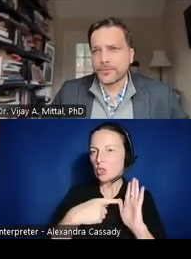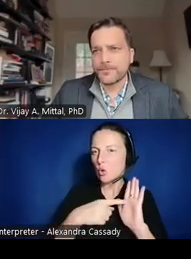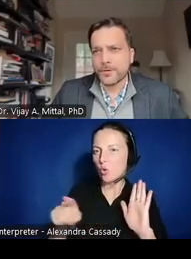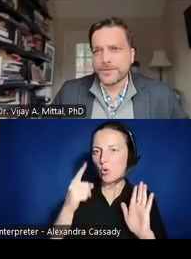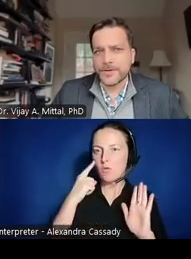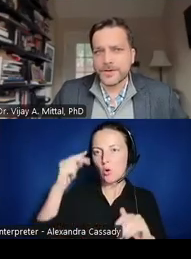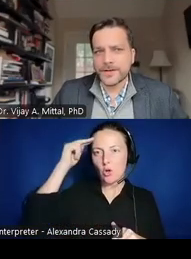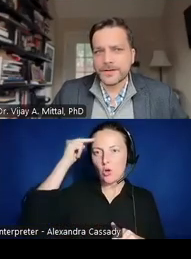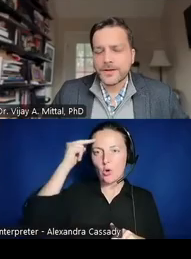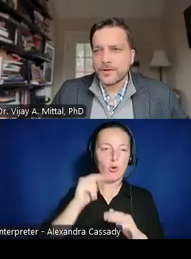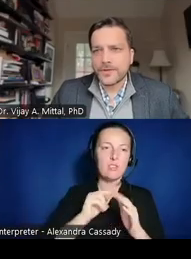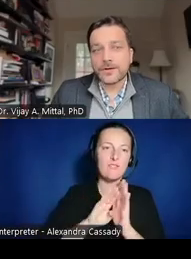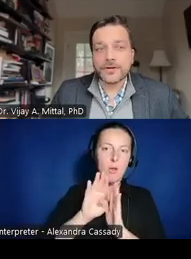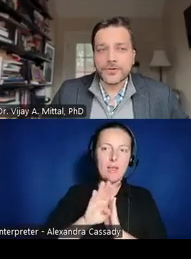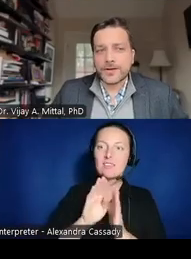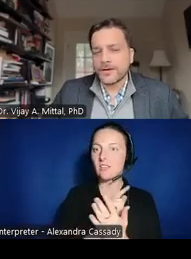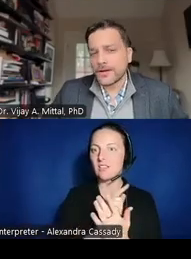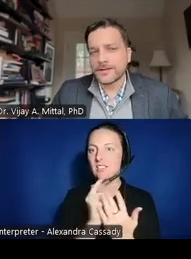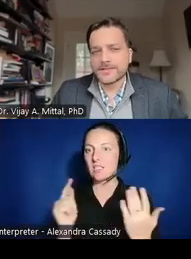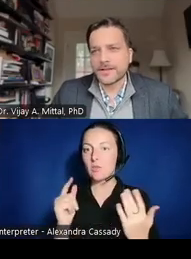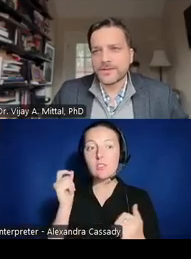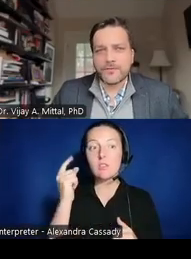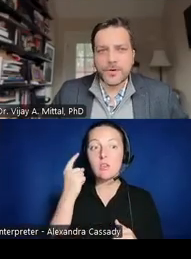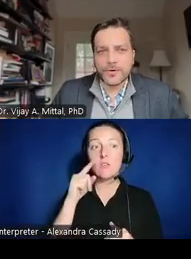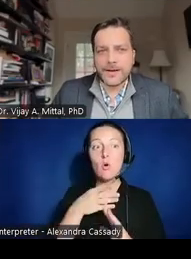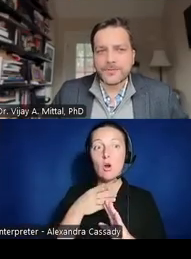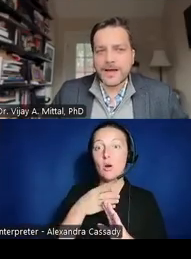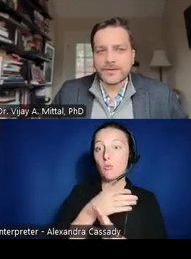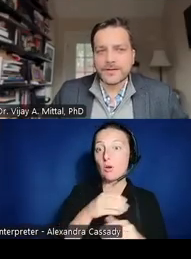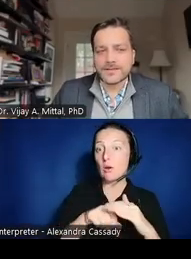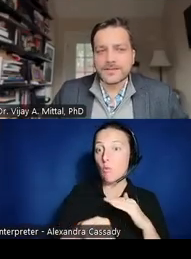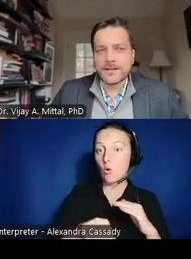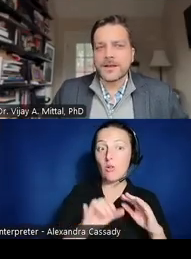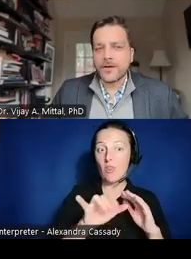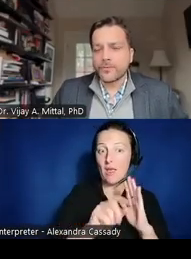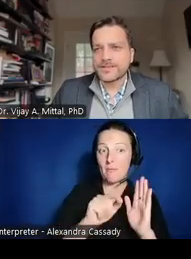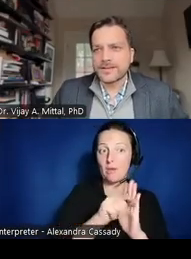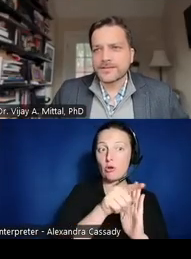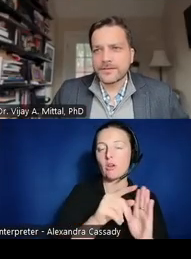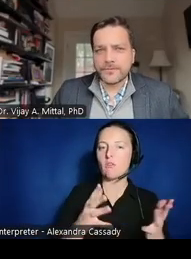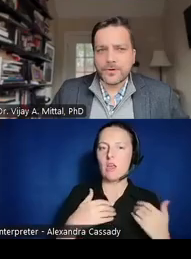preorbid period there are clear and distinctive motor abnormalities and we see this in the form